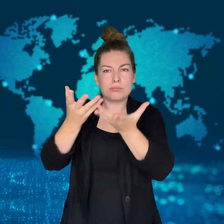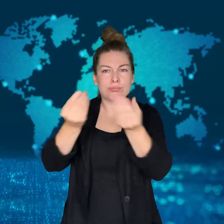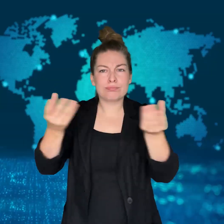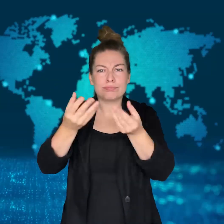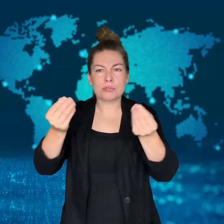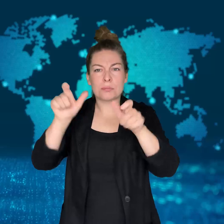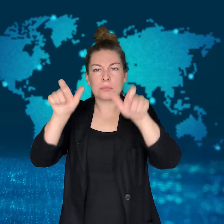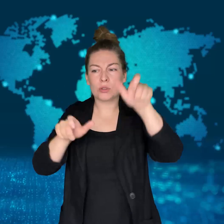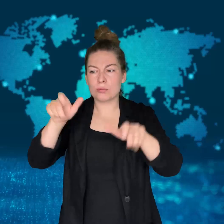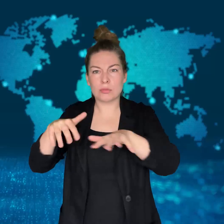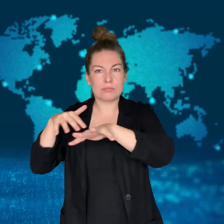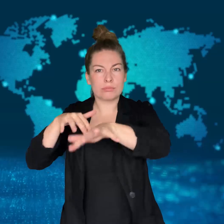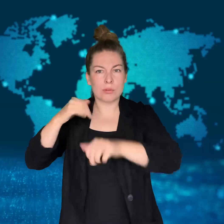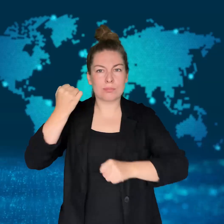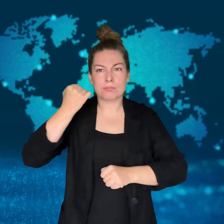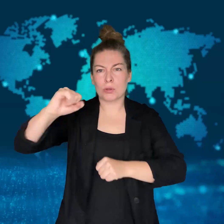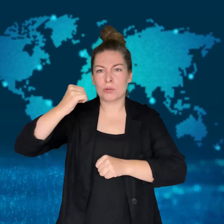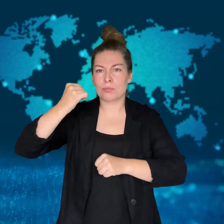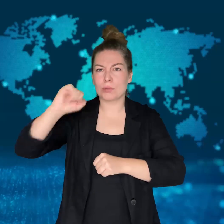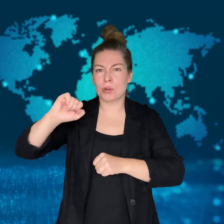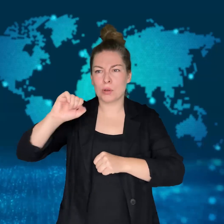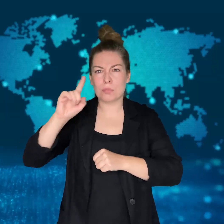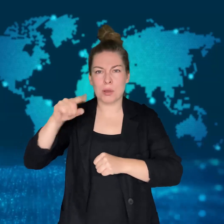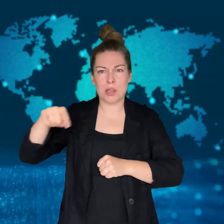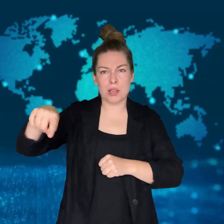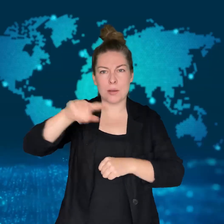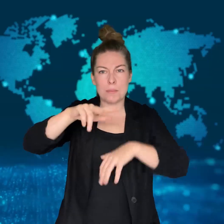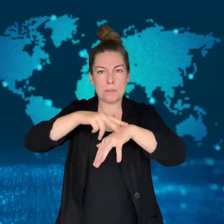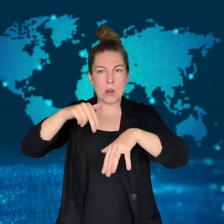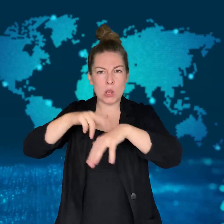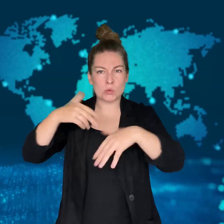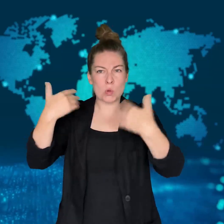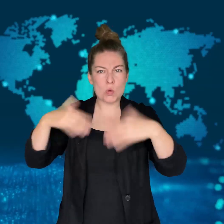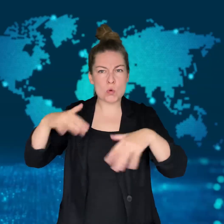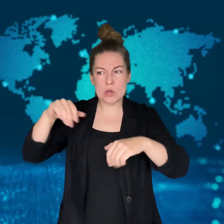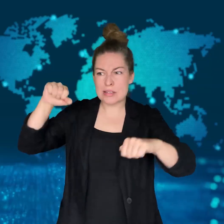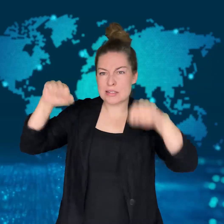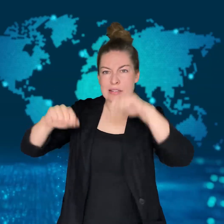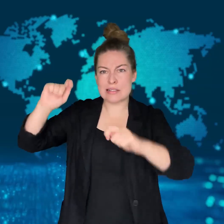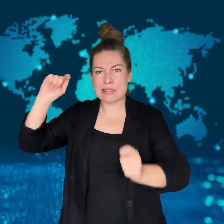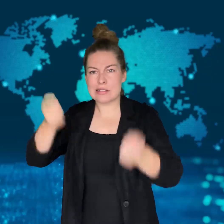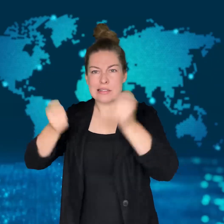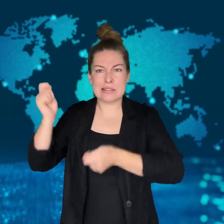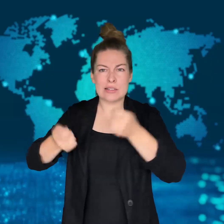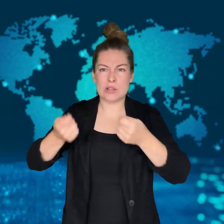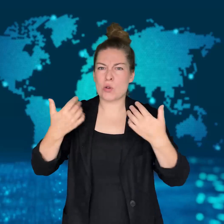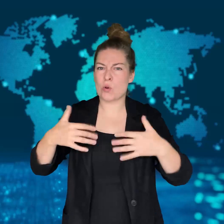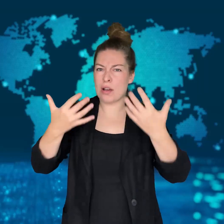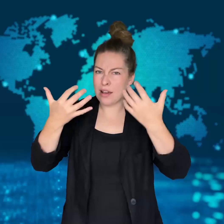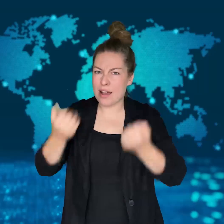and using excessive force when dealing with Kenya's own protests.